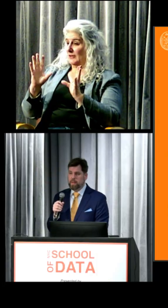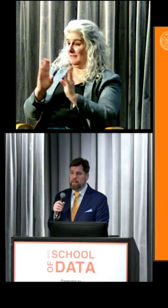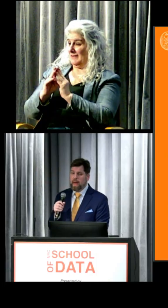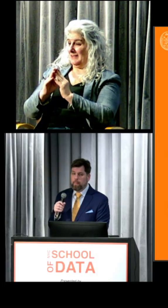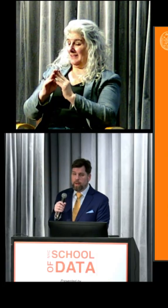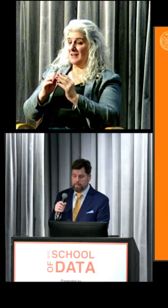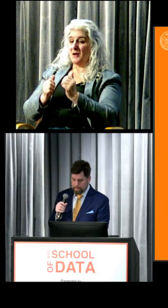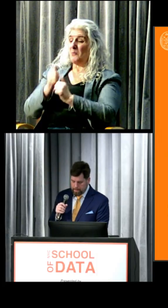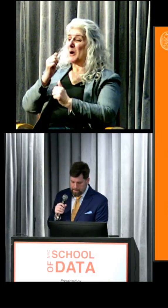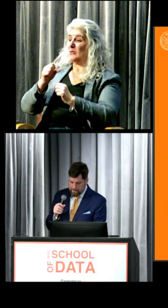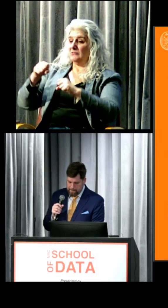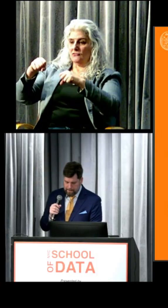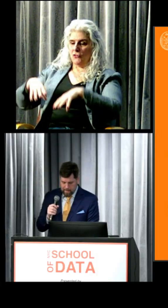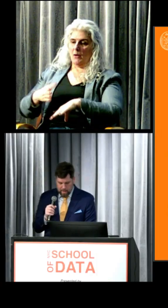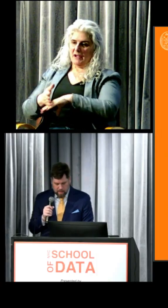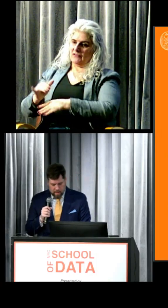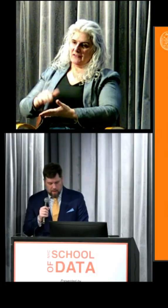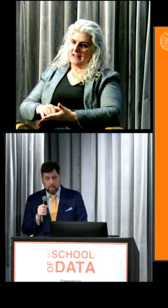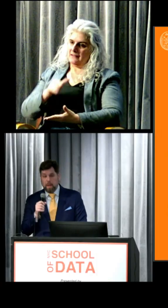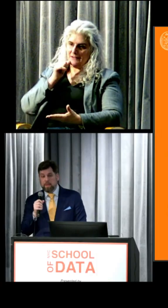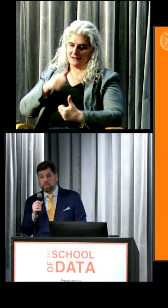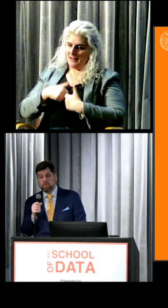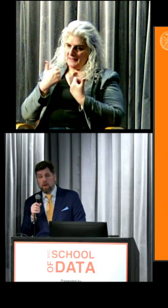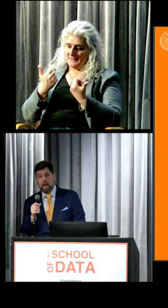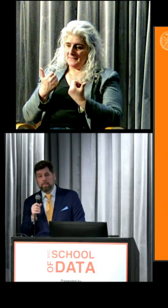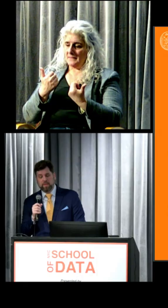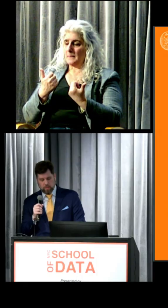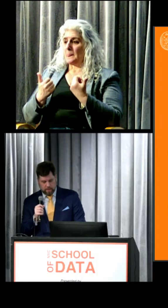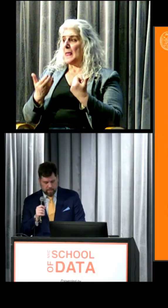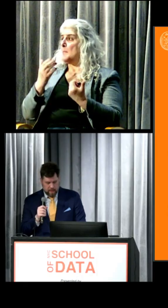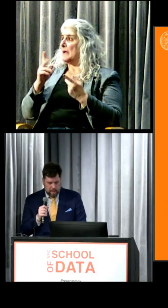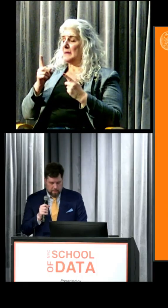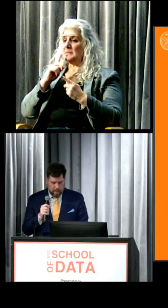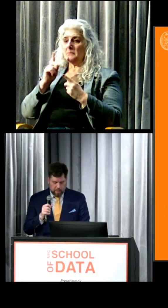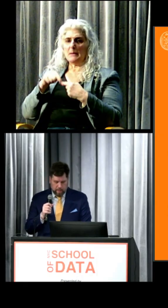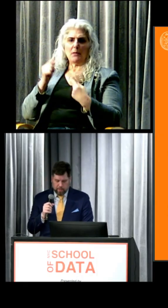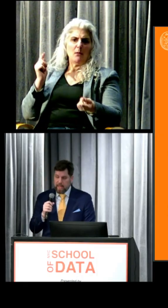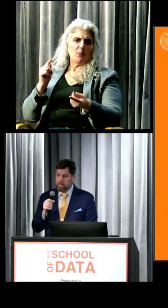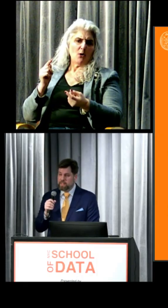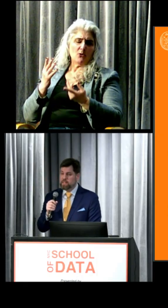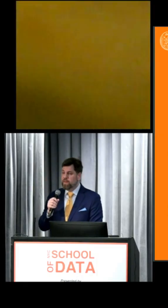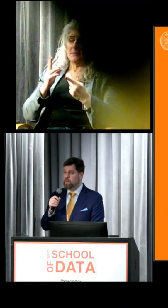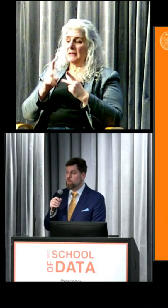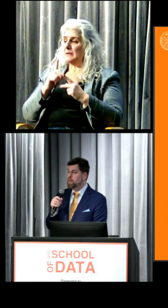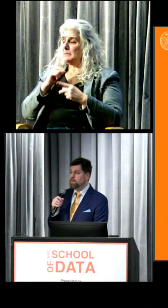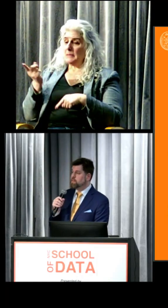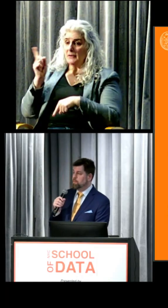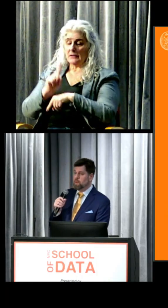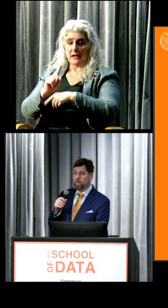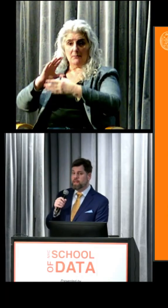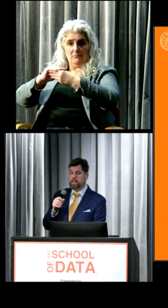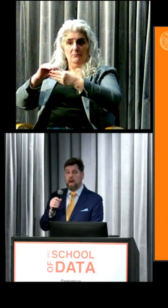U or different layouts of comparing the play space versus the physically fabricated buildings that